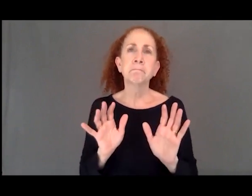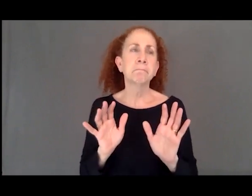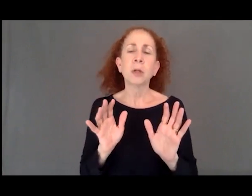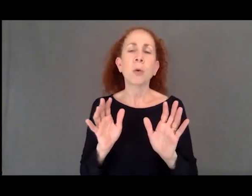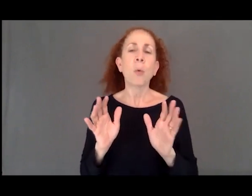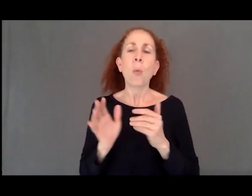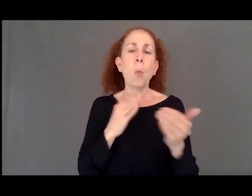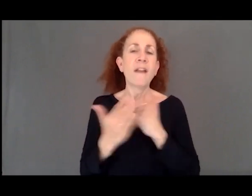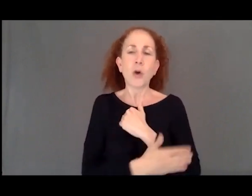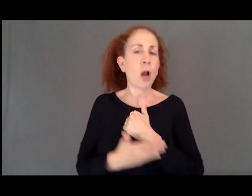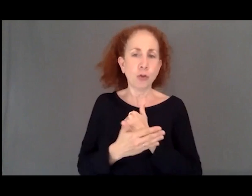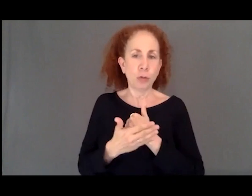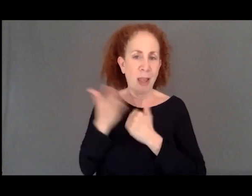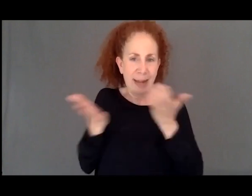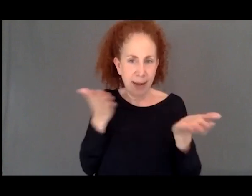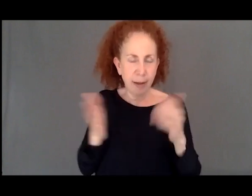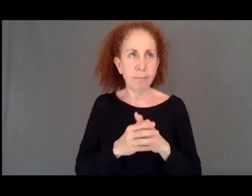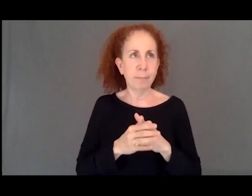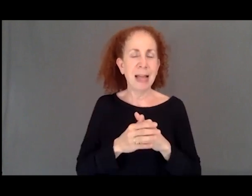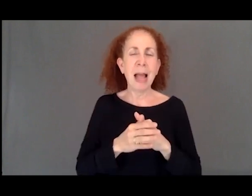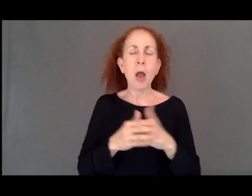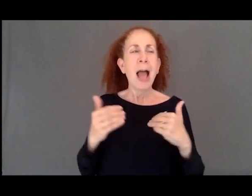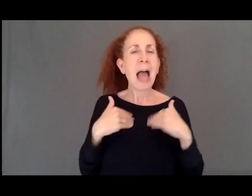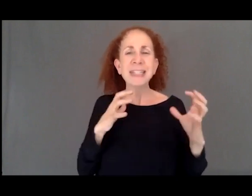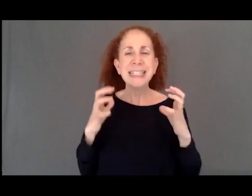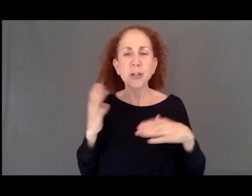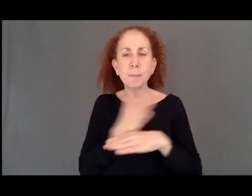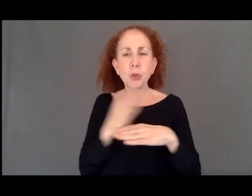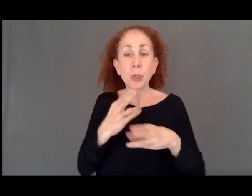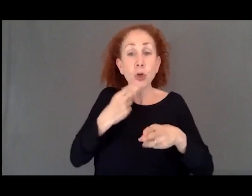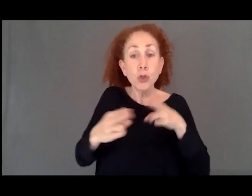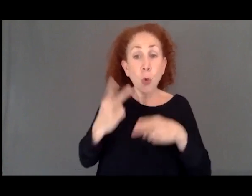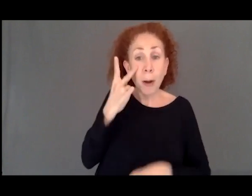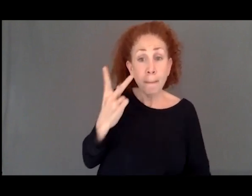there's this tension between short-term memory and long-term memory, that nations